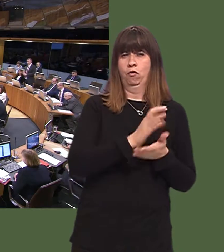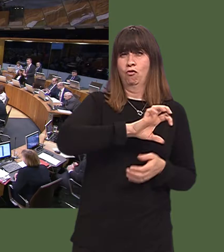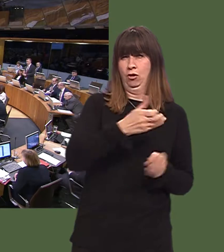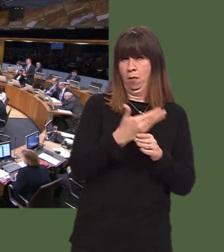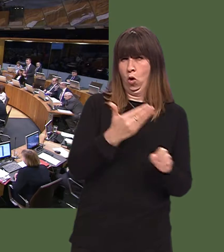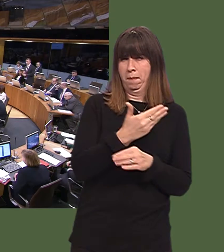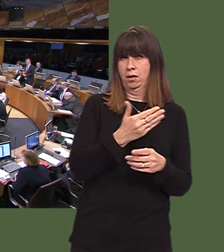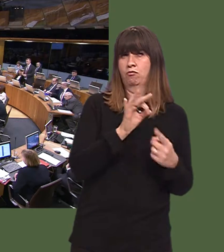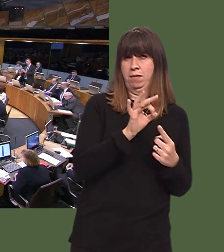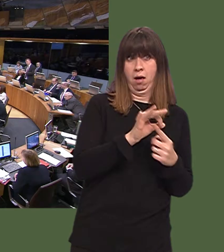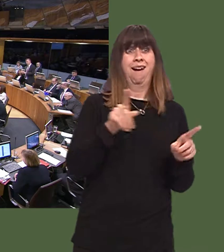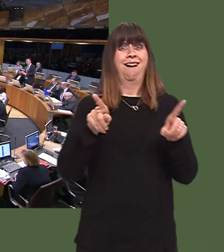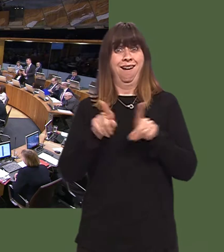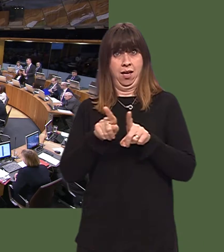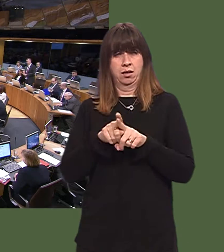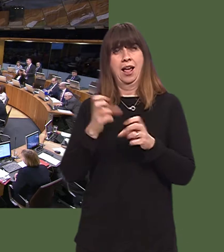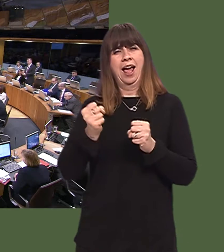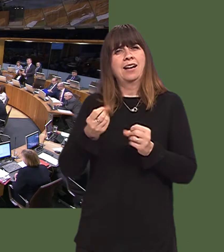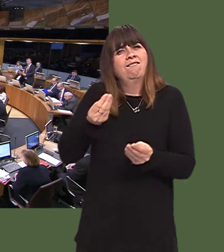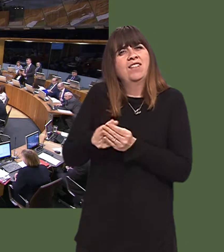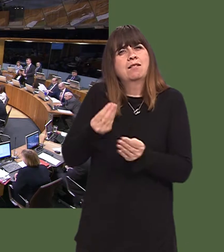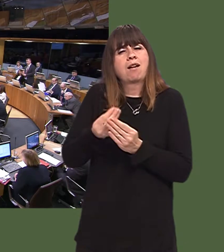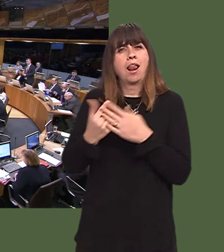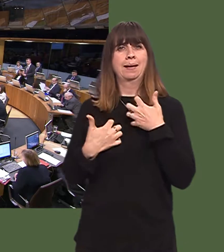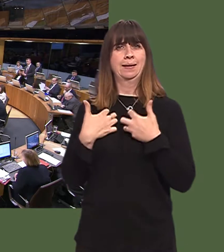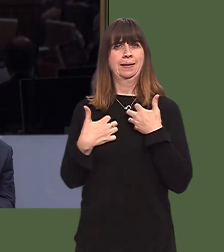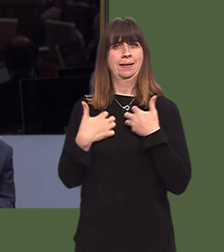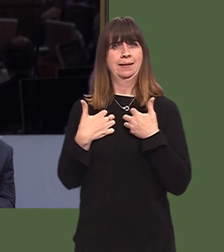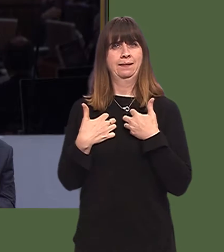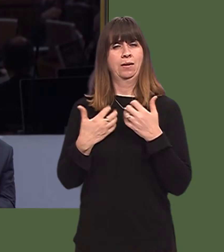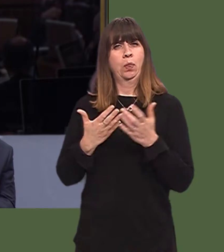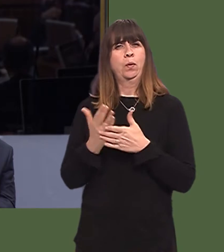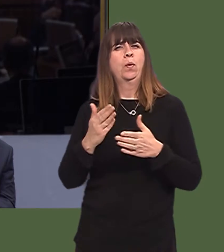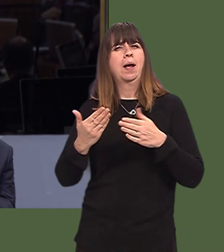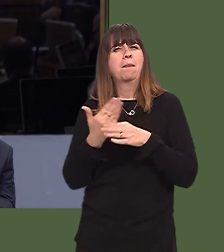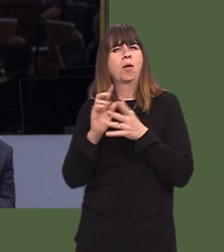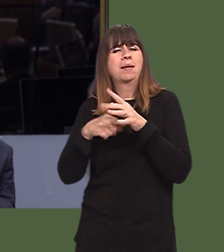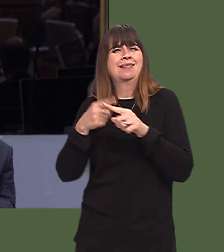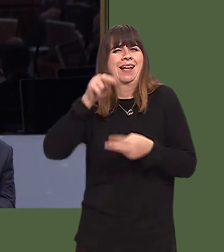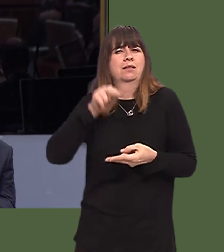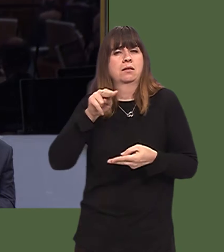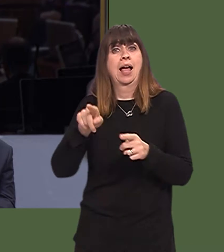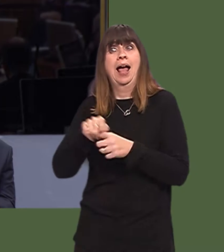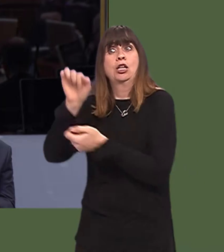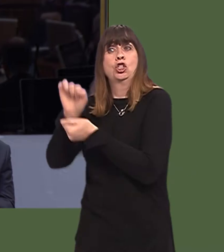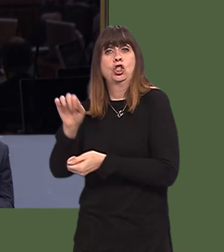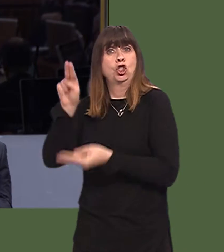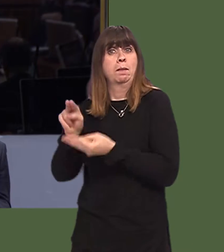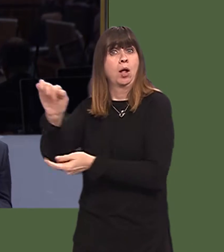employment premia, but also fiscal incentives through the selective employment tax, and cheap loans.